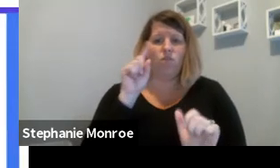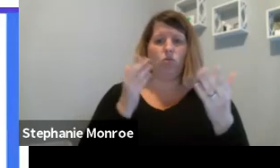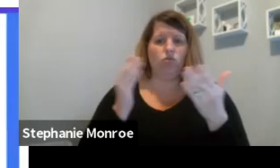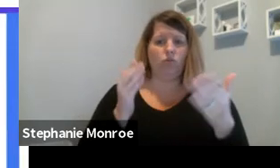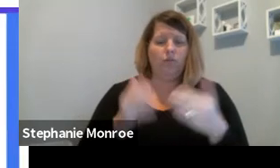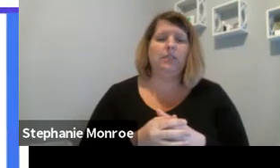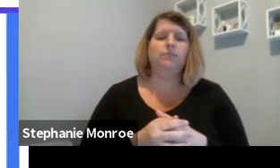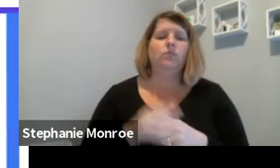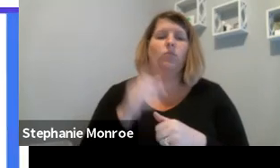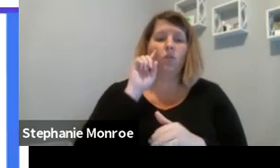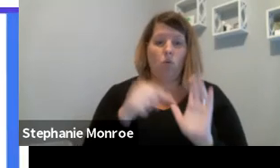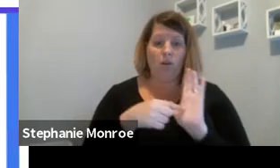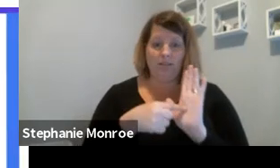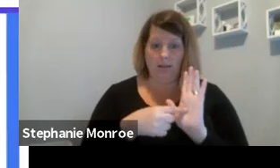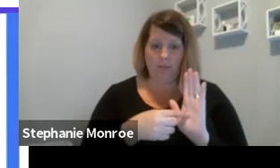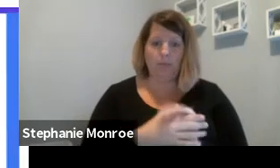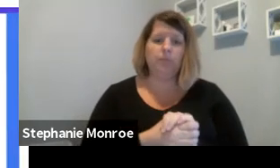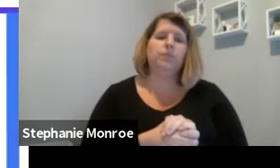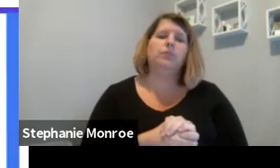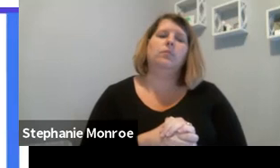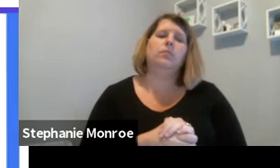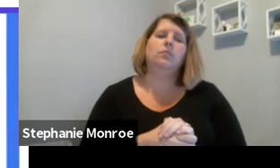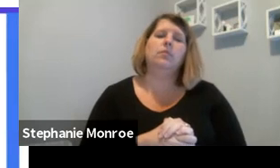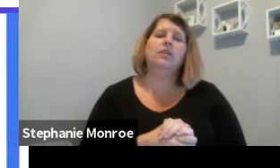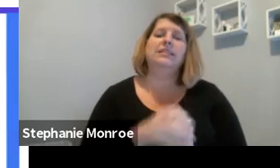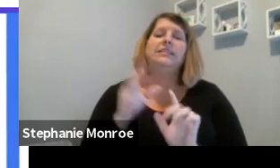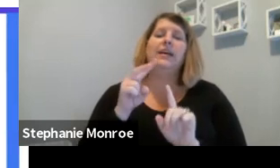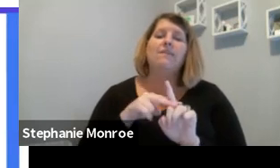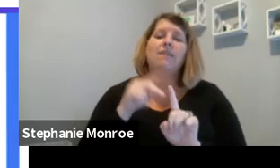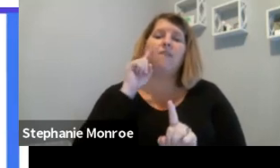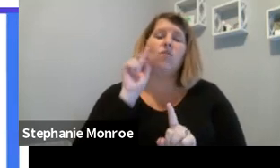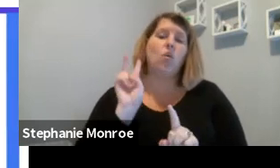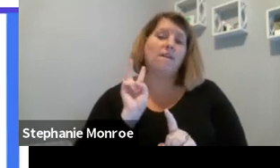For example, to file for victim's compensation